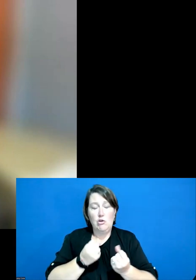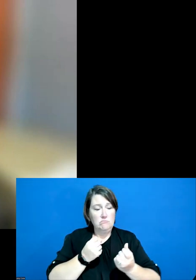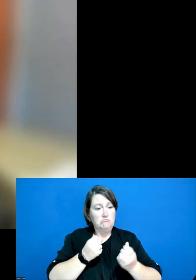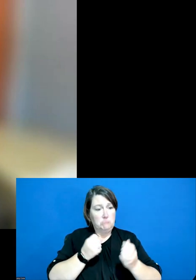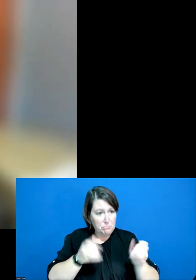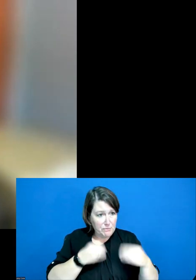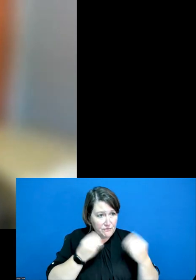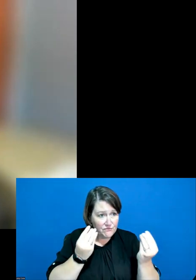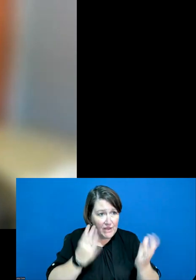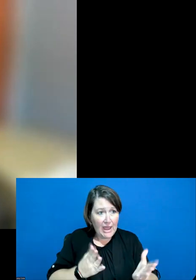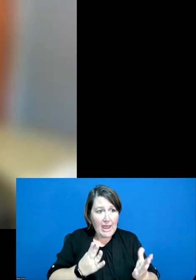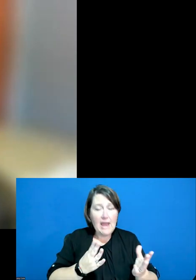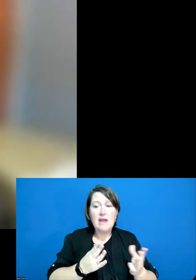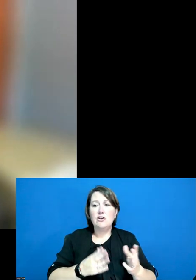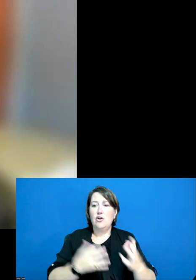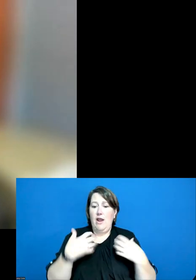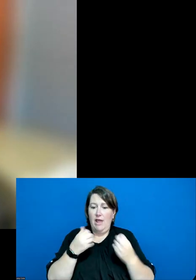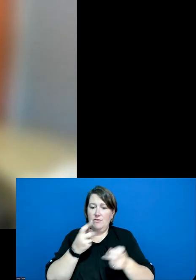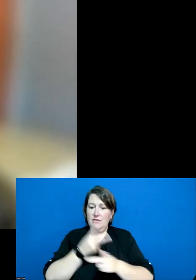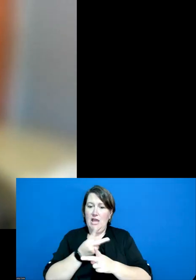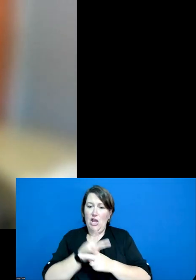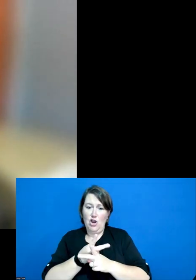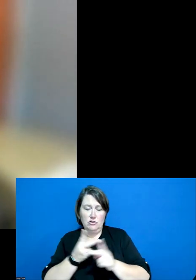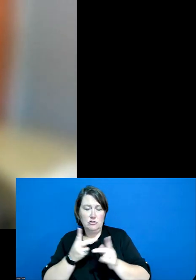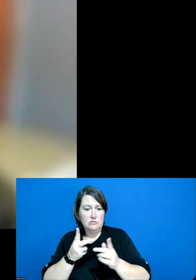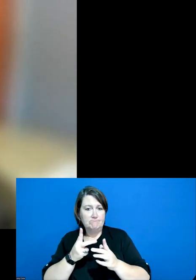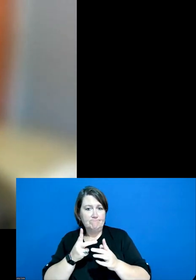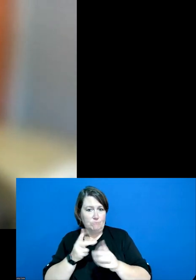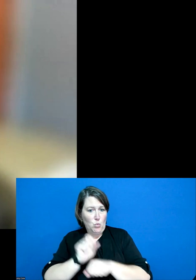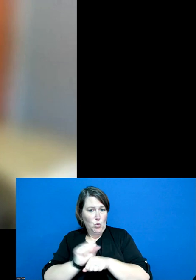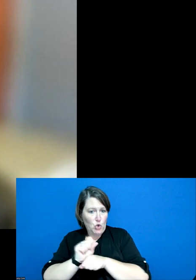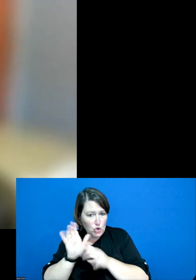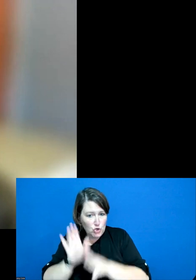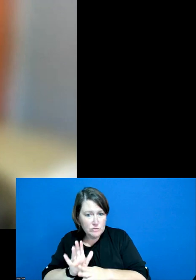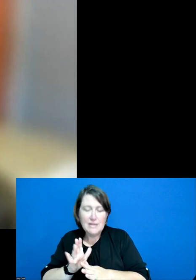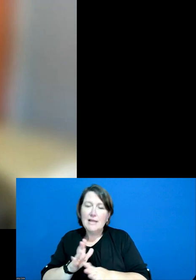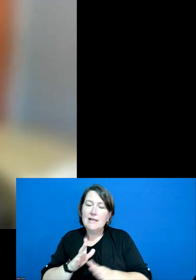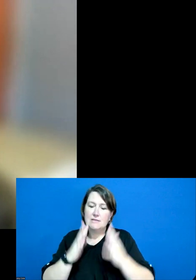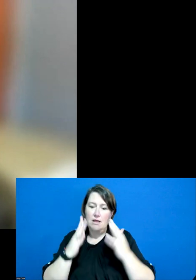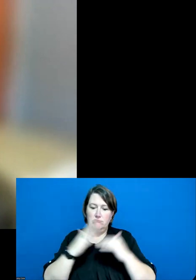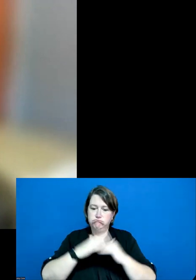So it's a multi tiered m challenge, but I'm convinced that we can,